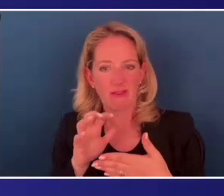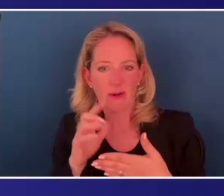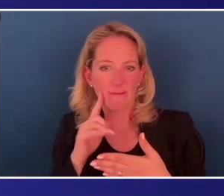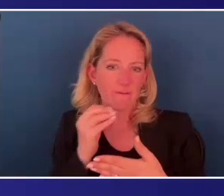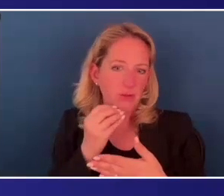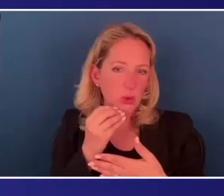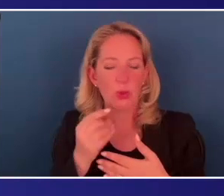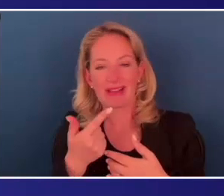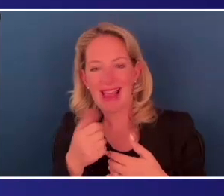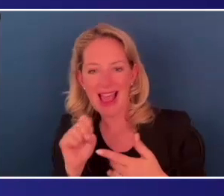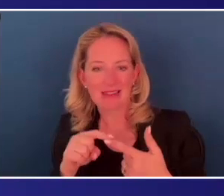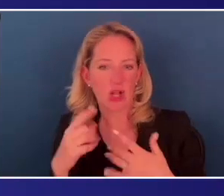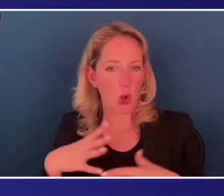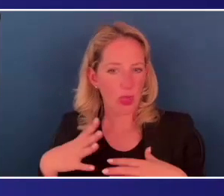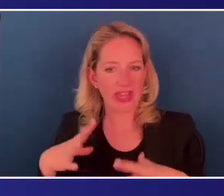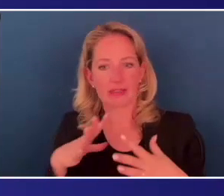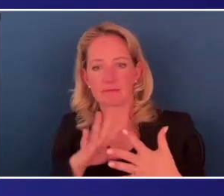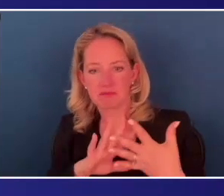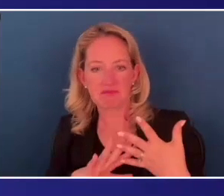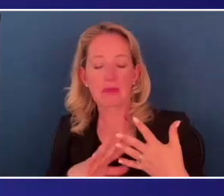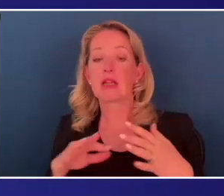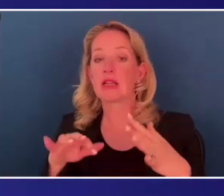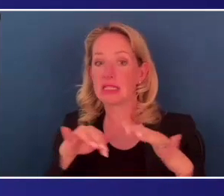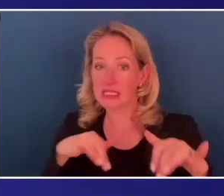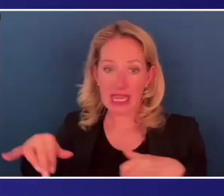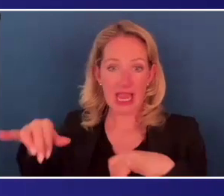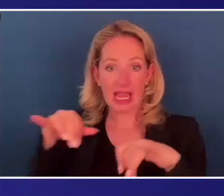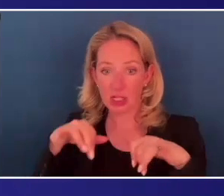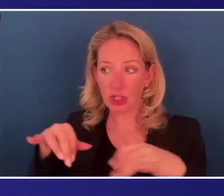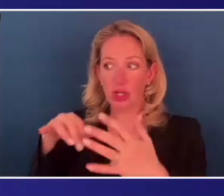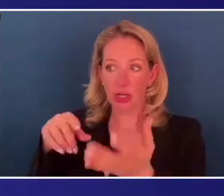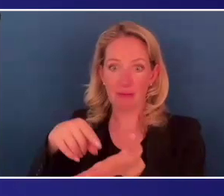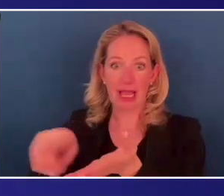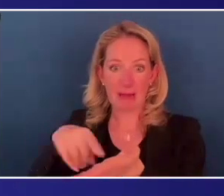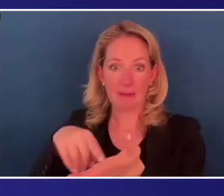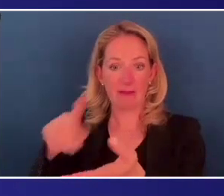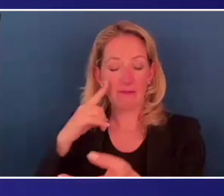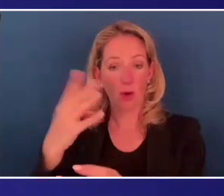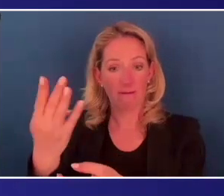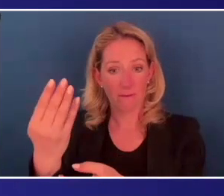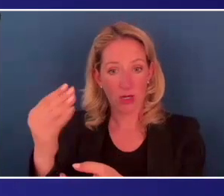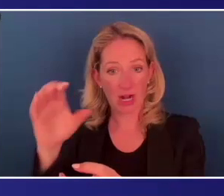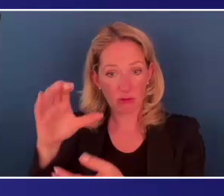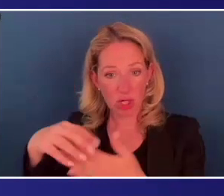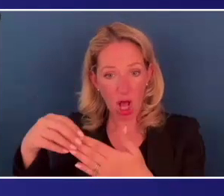Both in so a standard loan payment of $1,400 or $1,500 is impossible. My friend in my residency program, he pays $900 per month just for daycare.